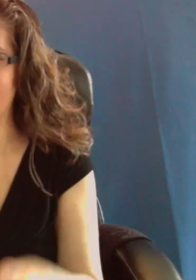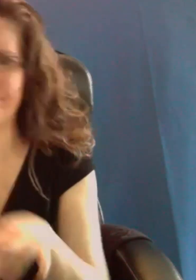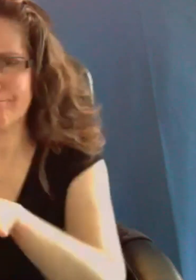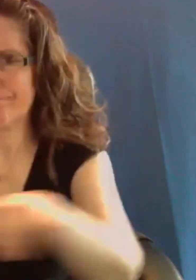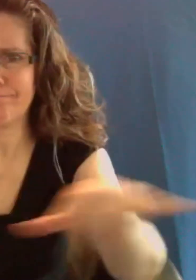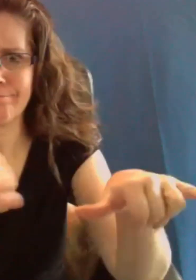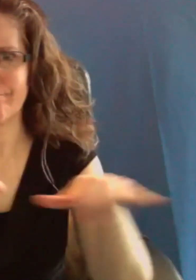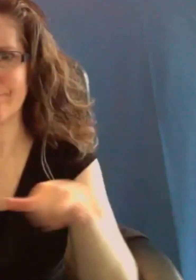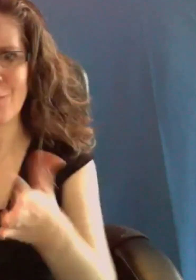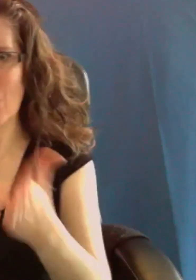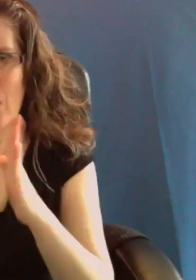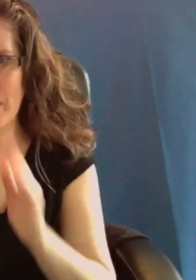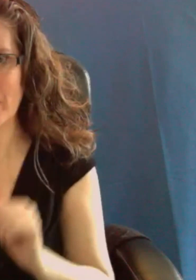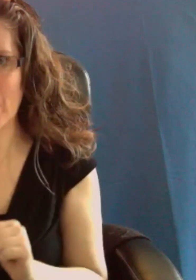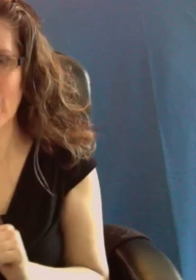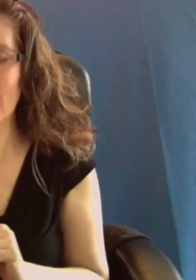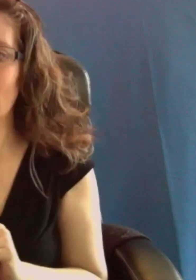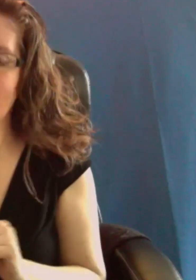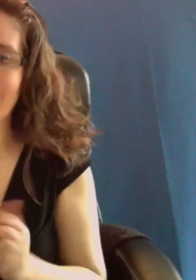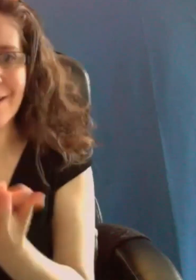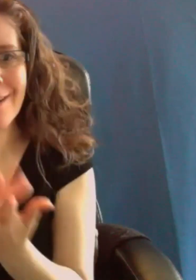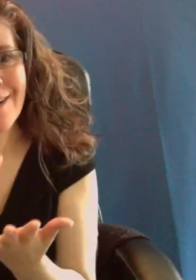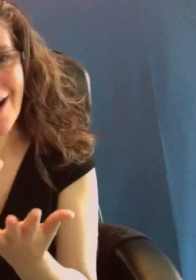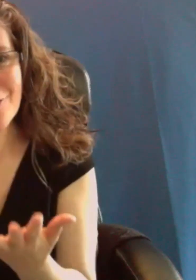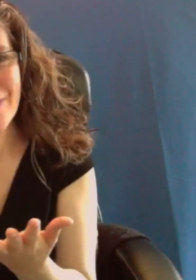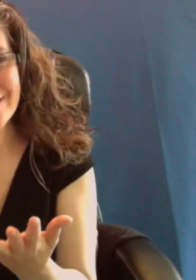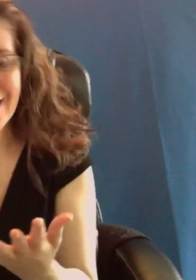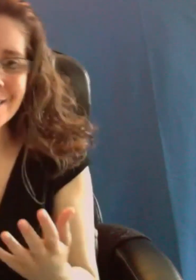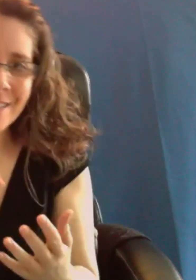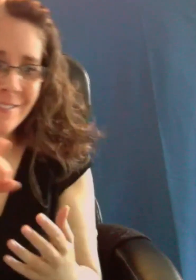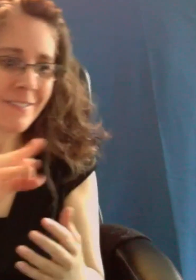know, requirements contrast. That sounds like something that a